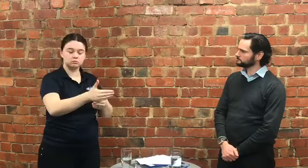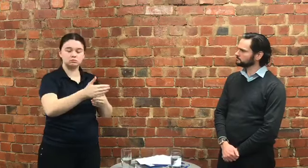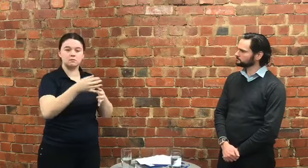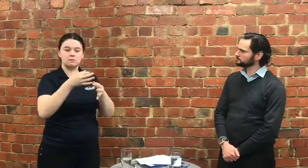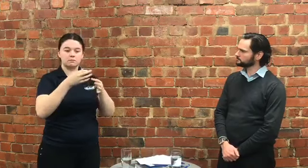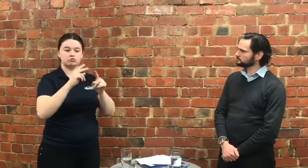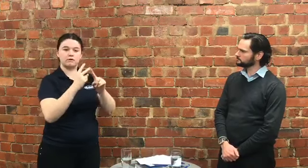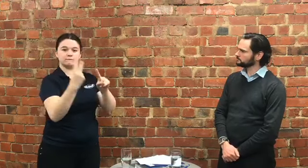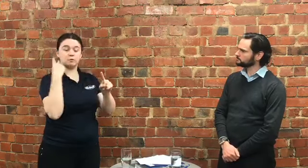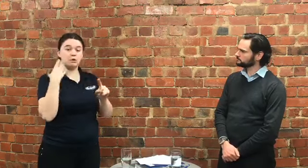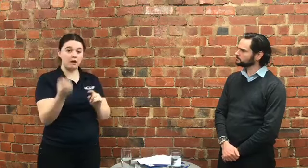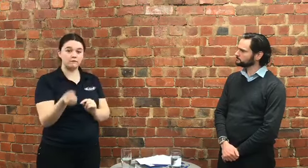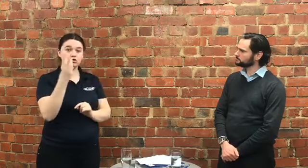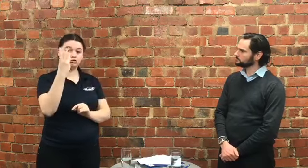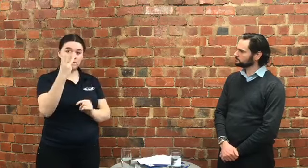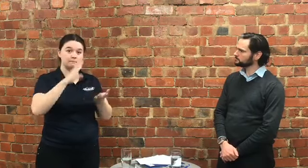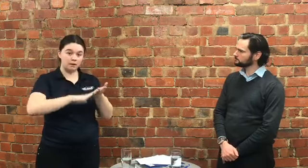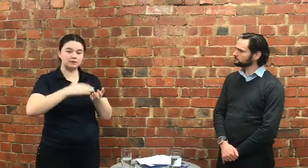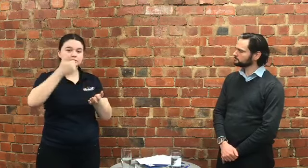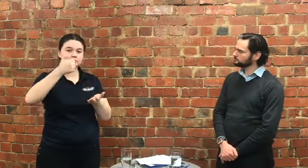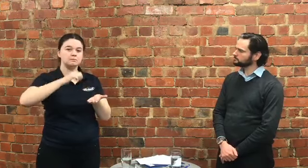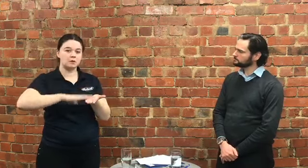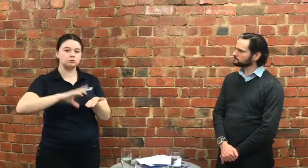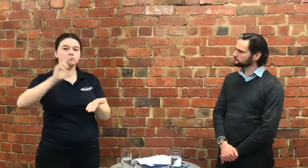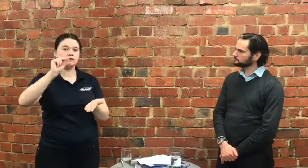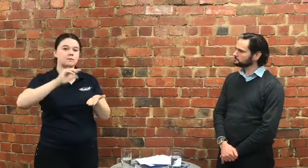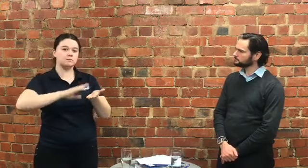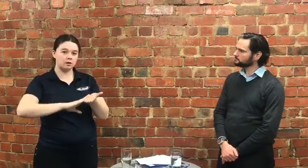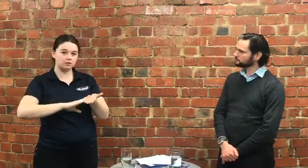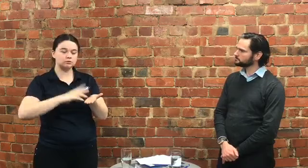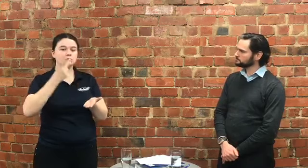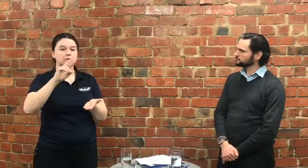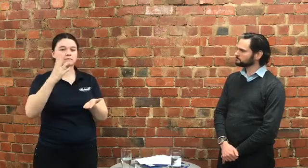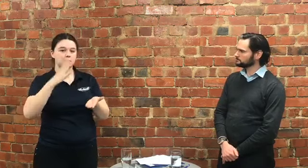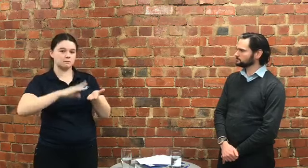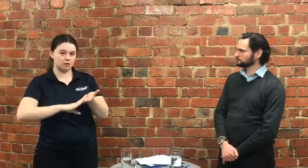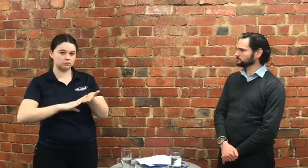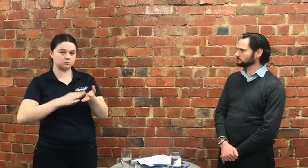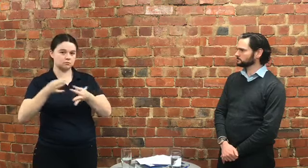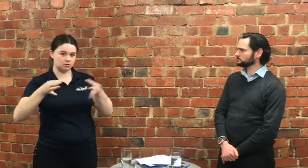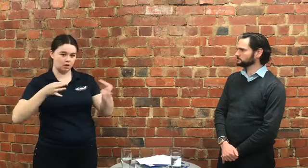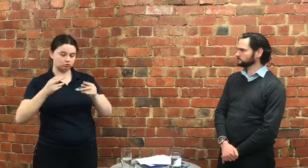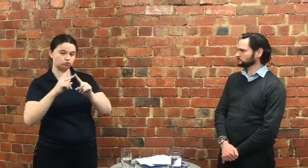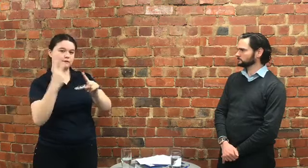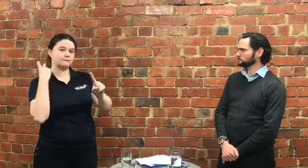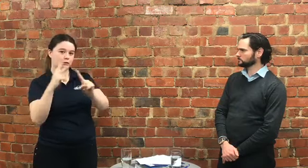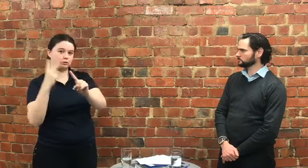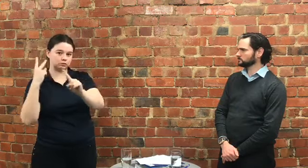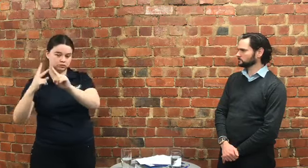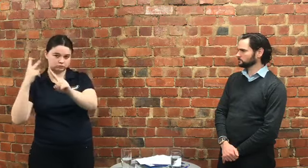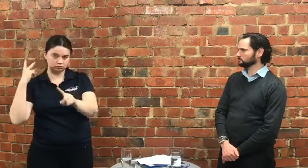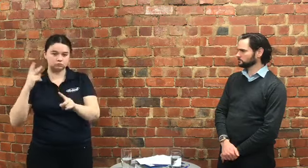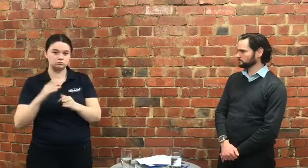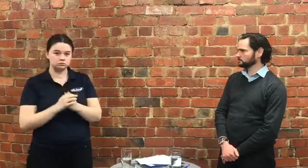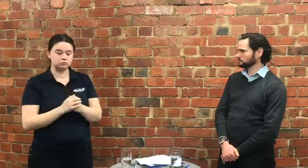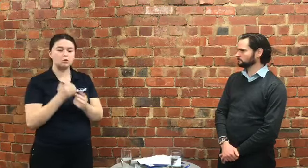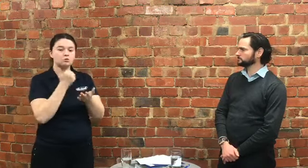whether you can have a review within two or three months. You've got a review in three months, six months, nine months.